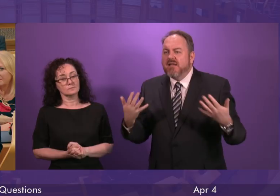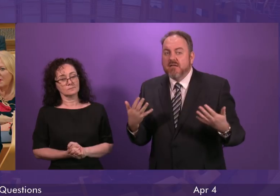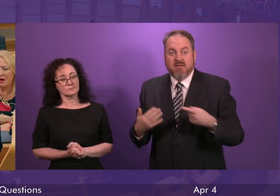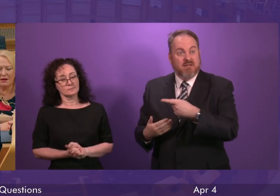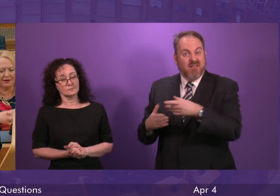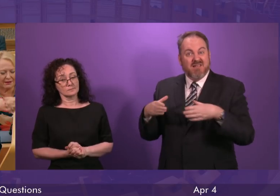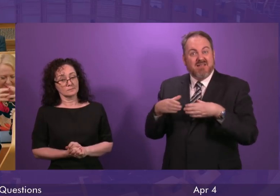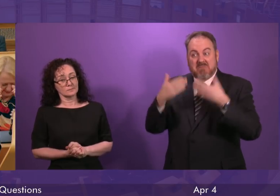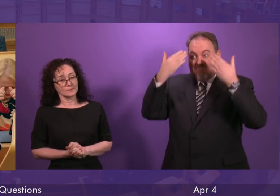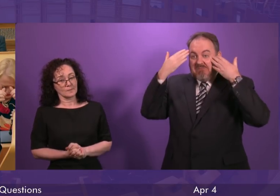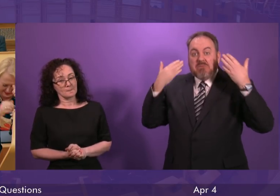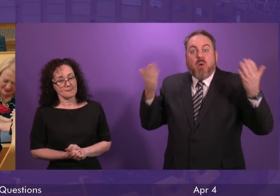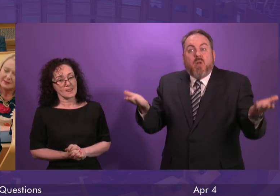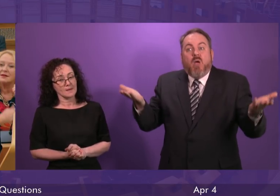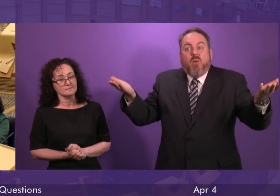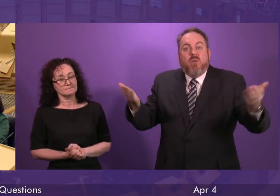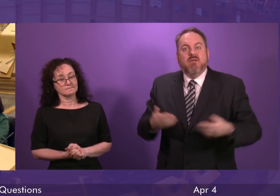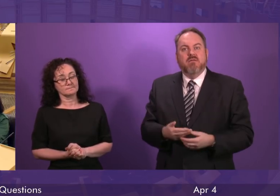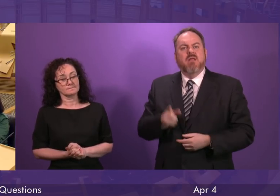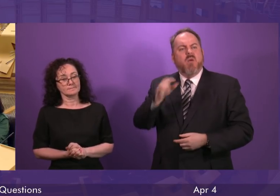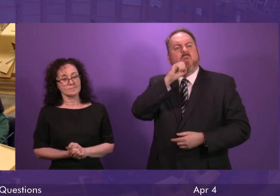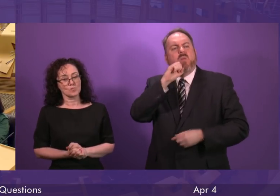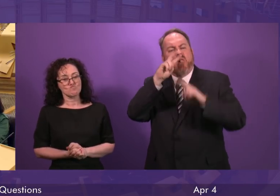not know, but they were looking into it.